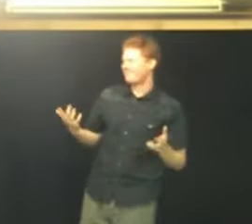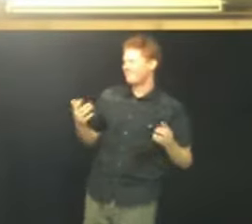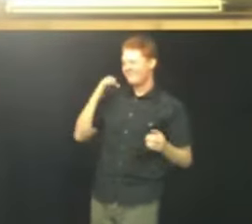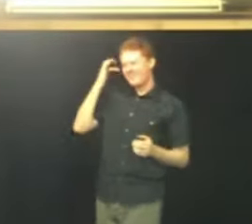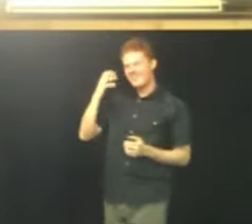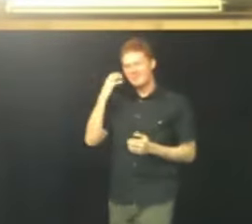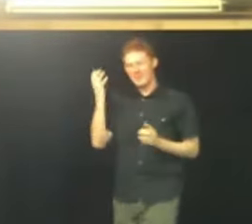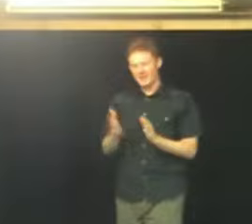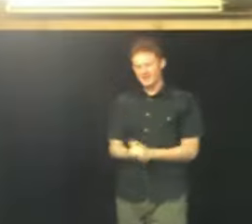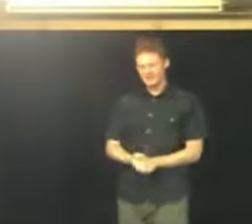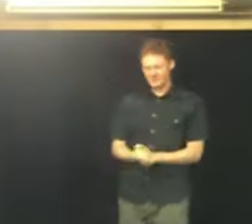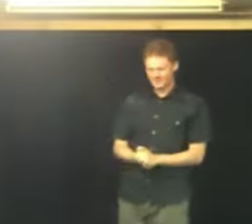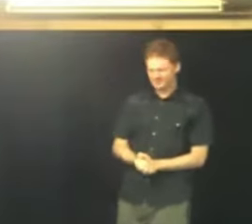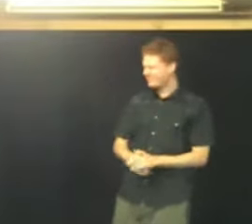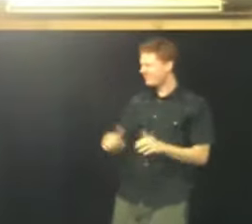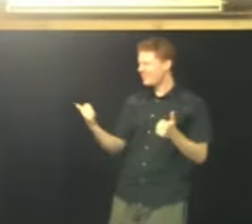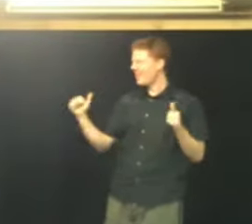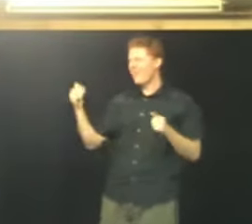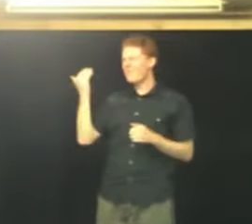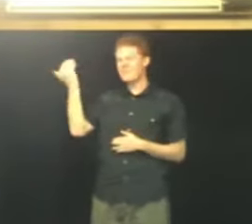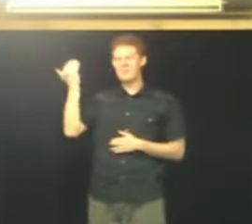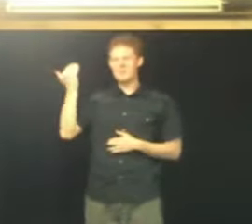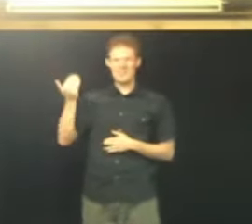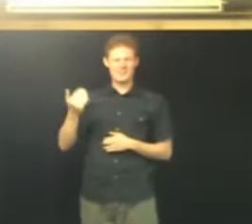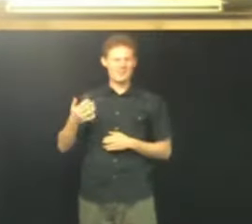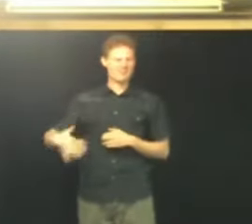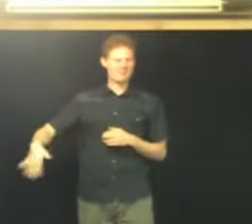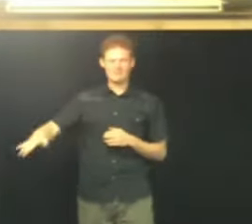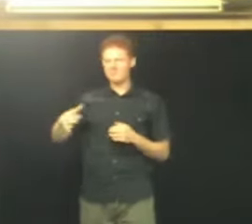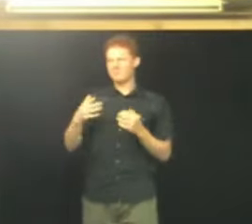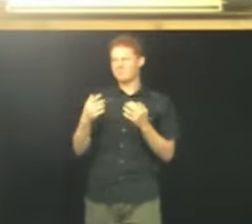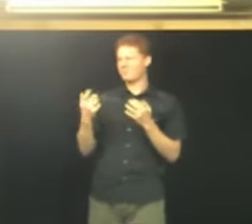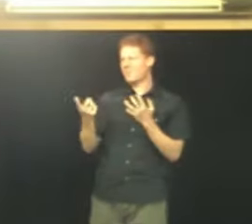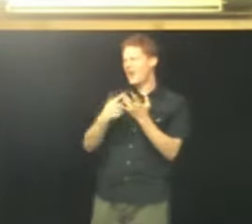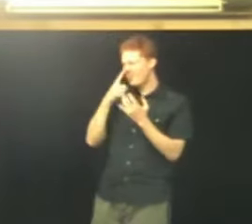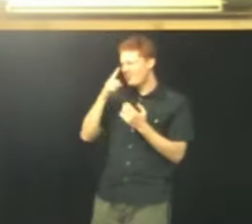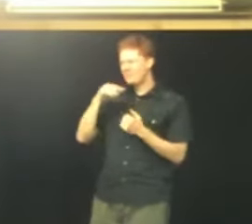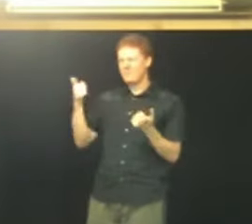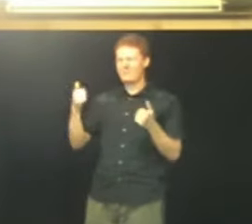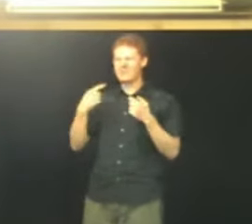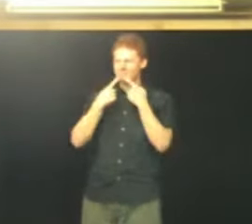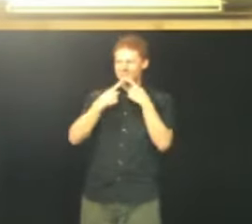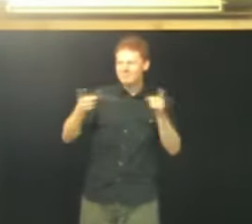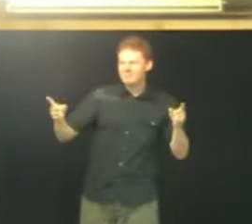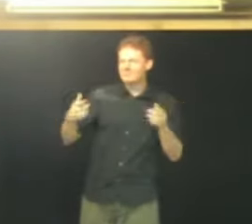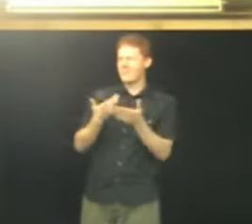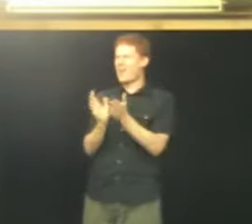But as I was thinking about the topic I realised it has all been preached before